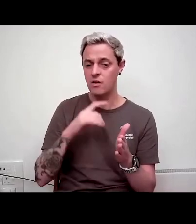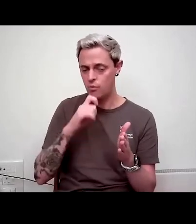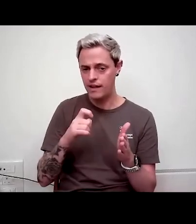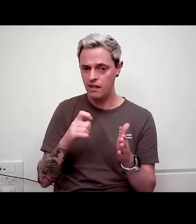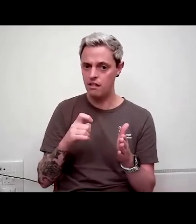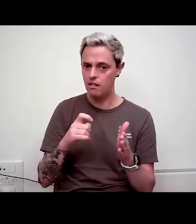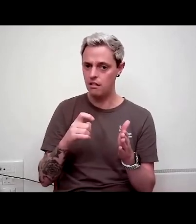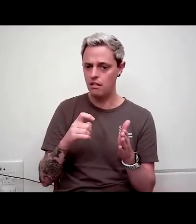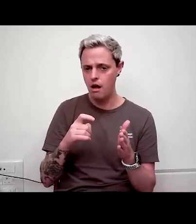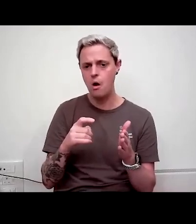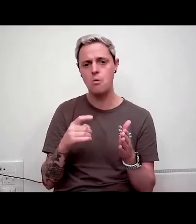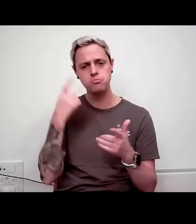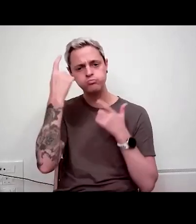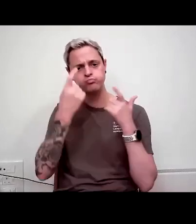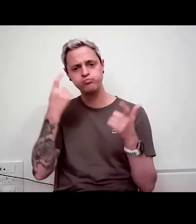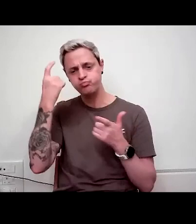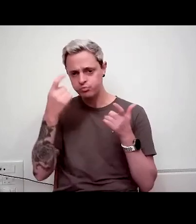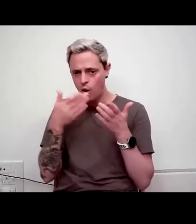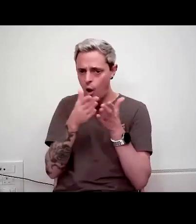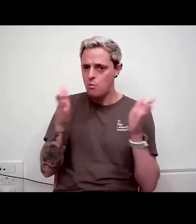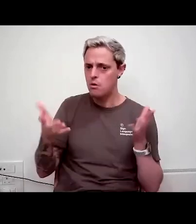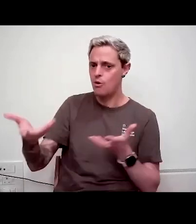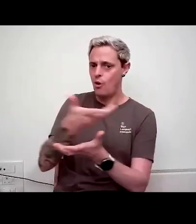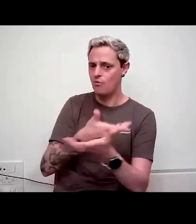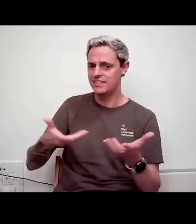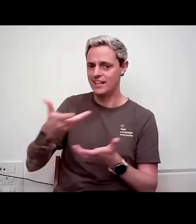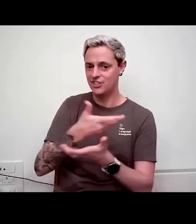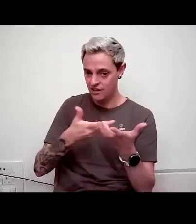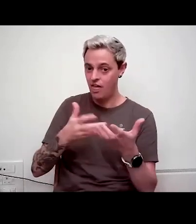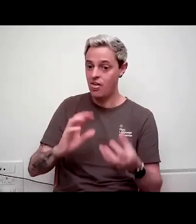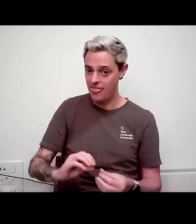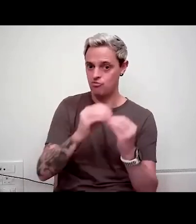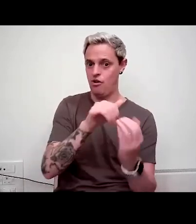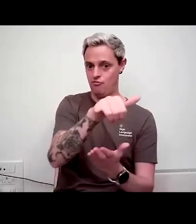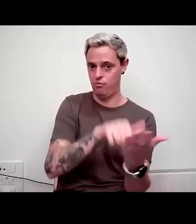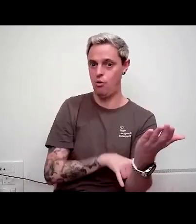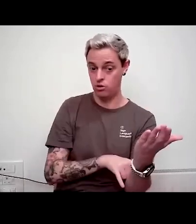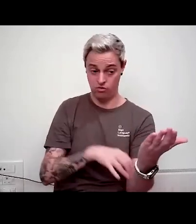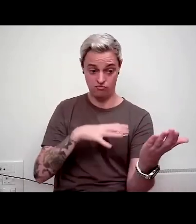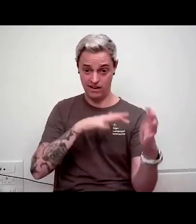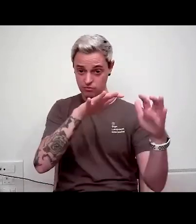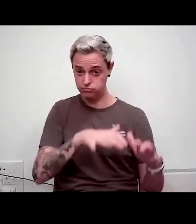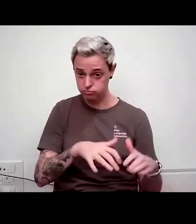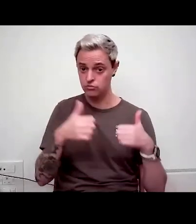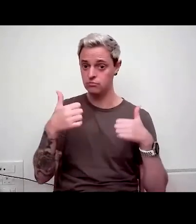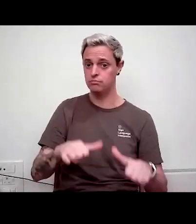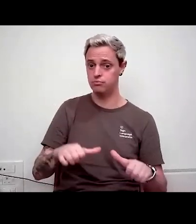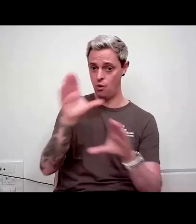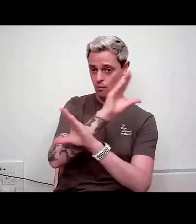conversations with people and then that will lead to the conference reports, and we will inform you when that is ready and we don't know yet what kind of shape or form that will take.